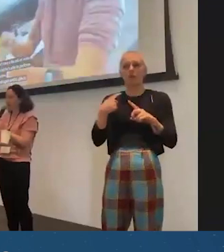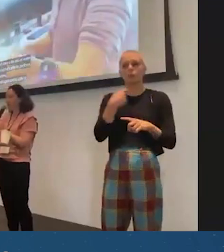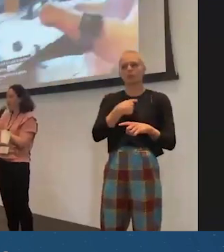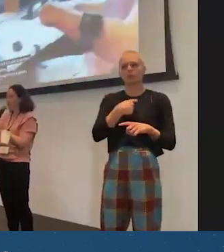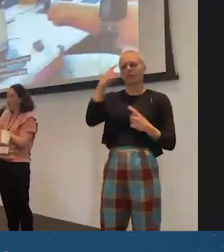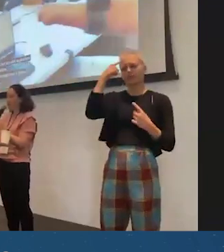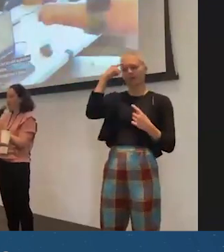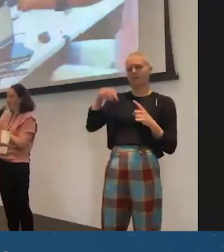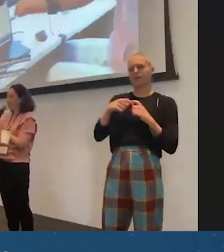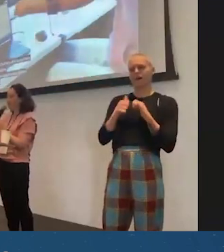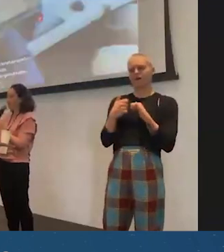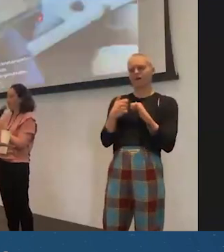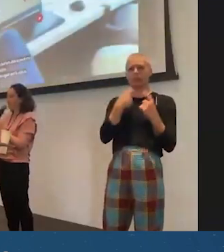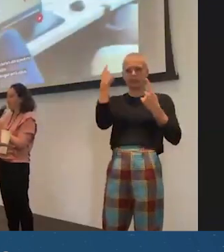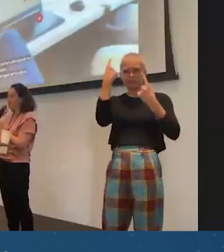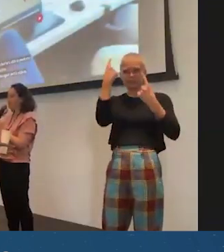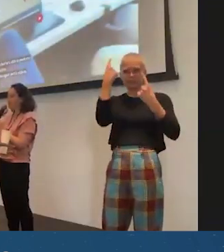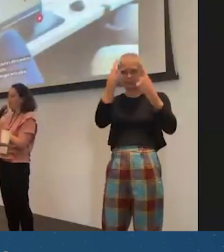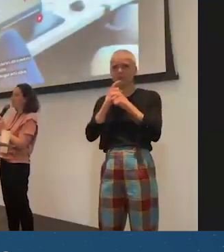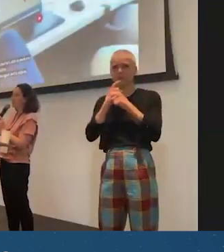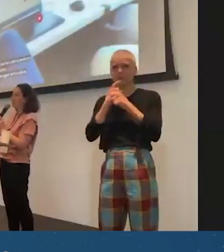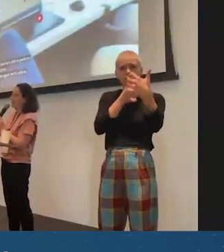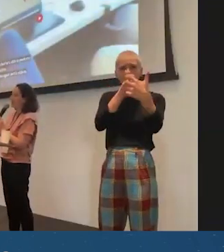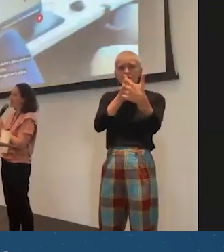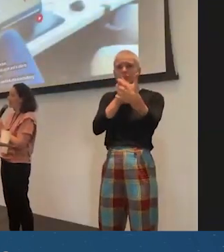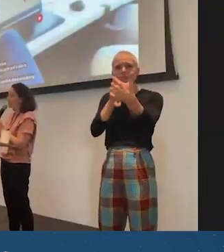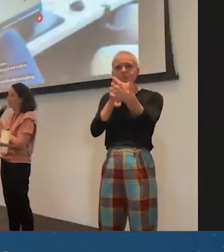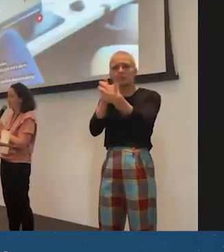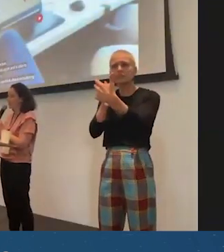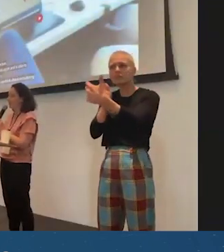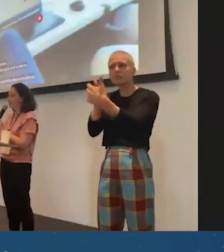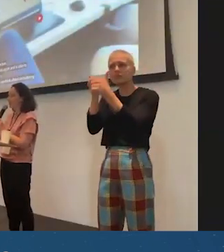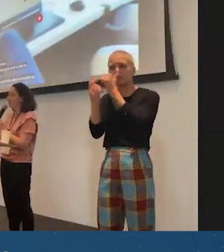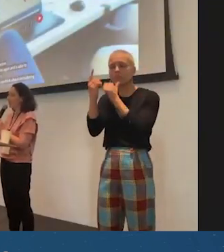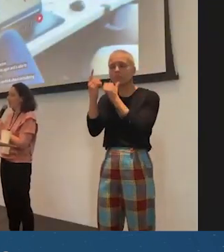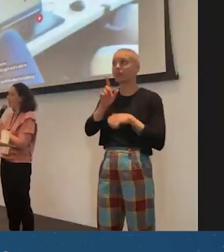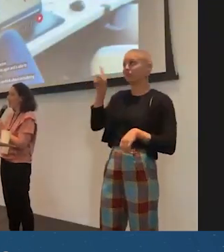we can see here how this wrist-based research prototype